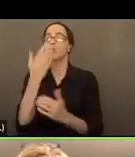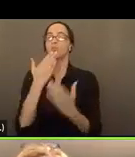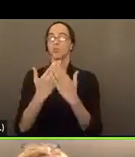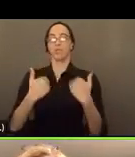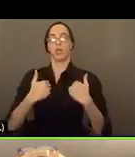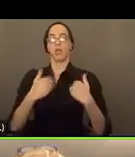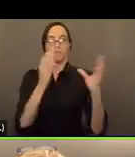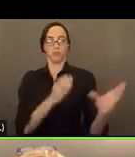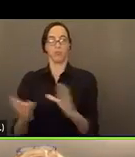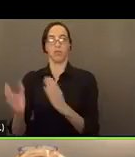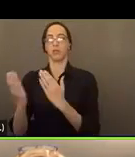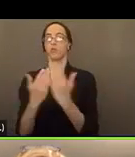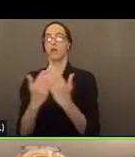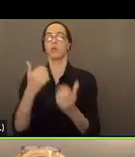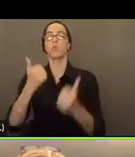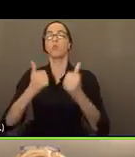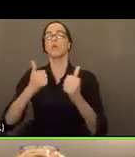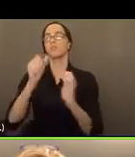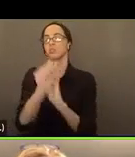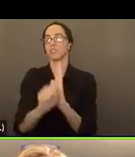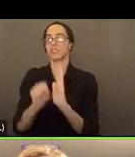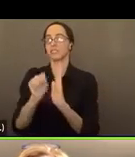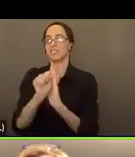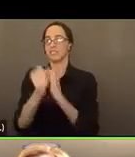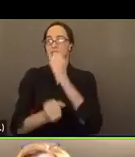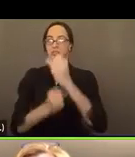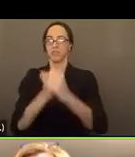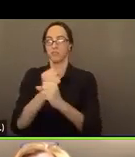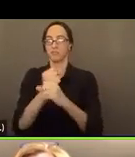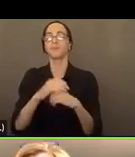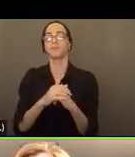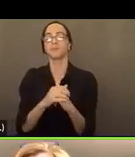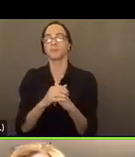so with that we're going to get started and we're going to go through our panelist